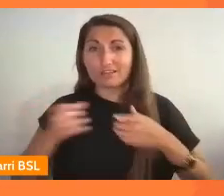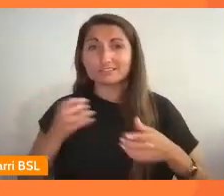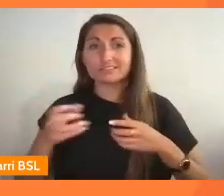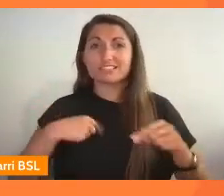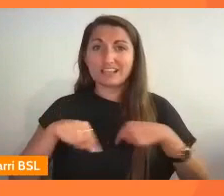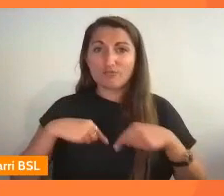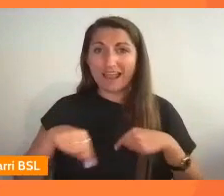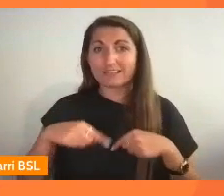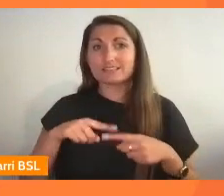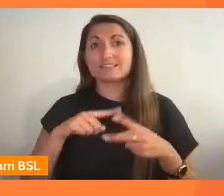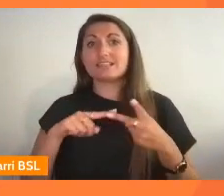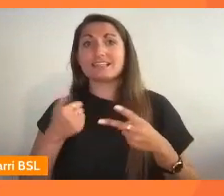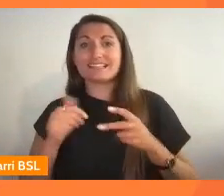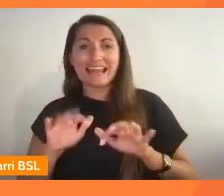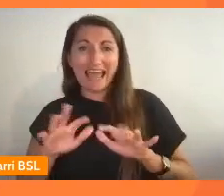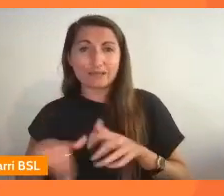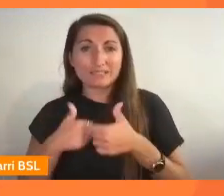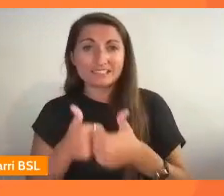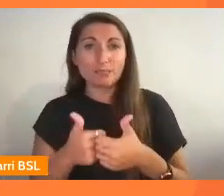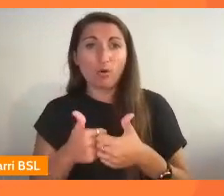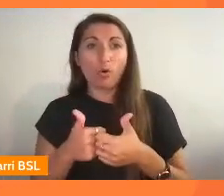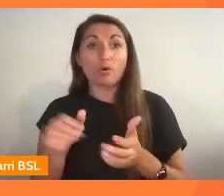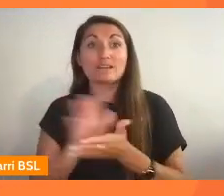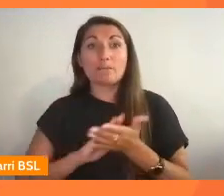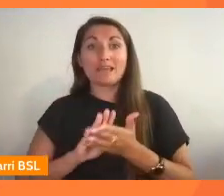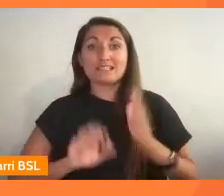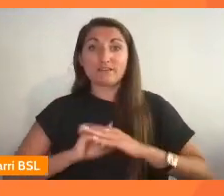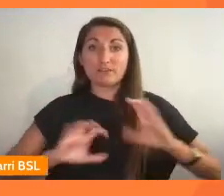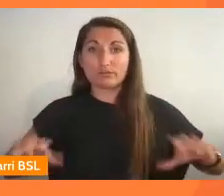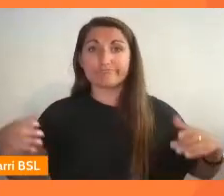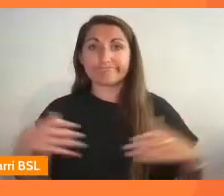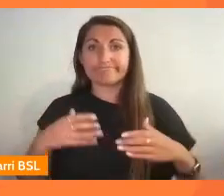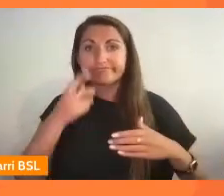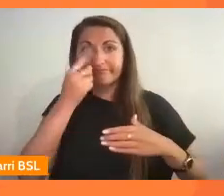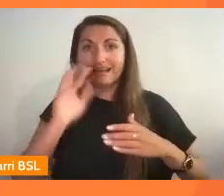that should really allow us to move the theatre into a future